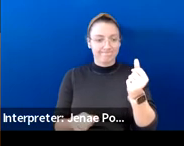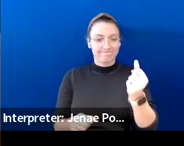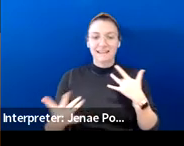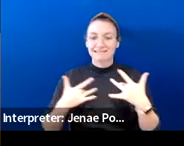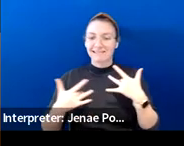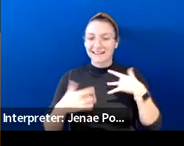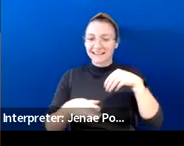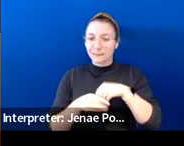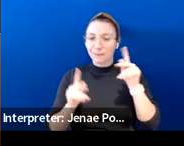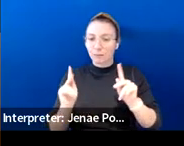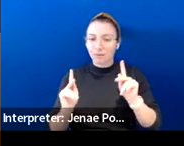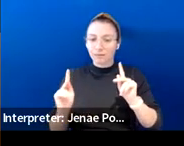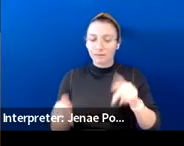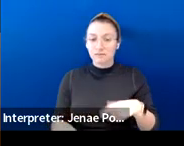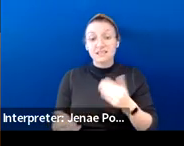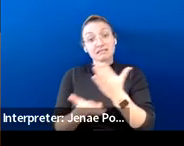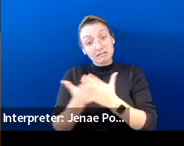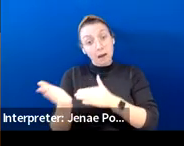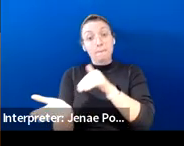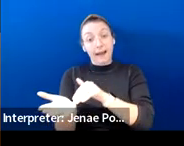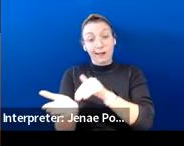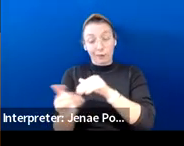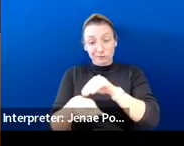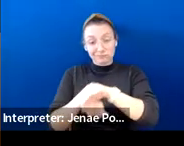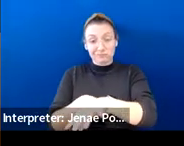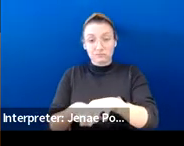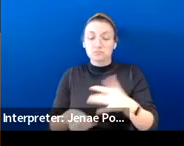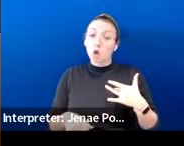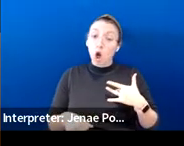There are also medical causes that are linked to this such as heart disease, diabetes,